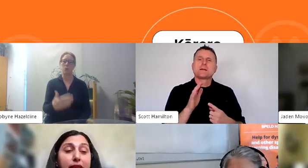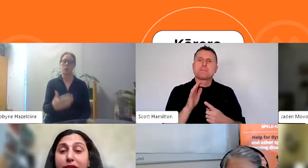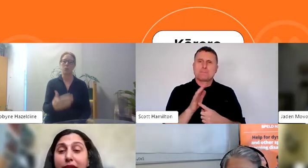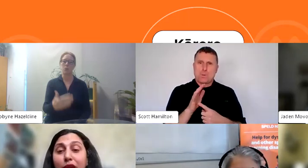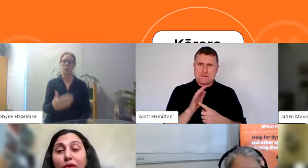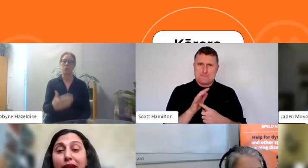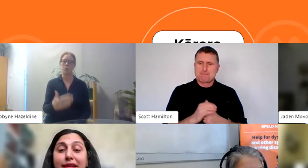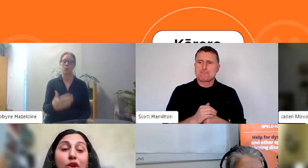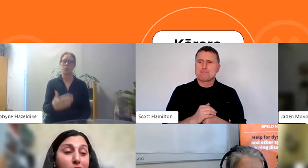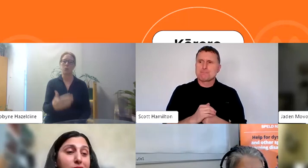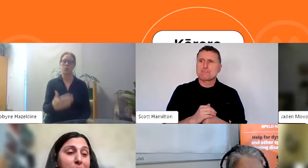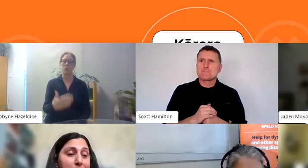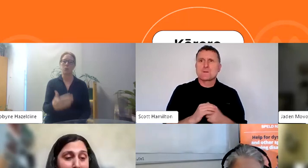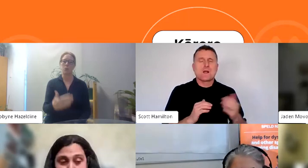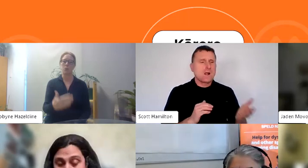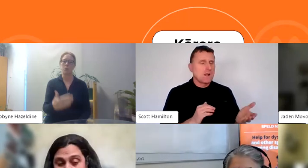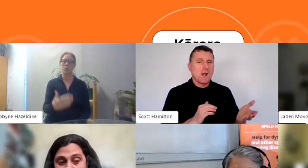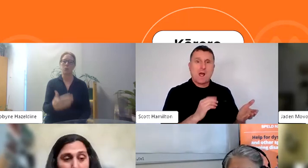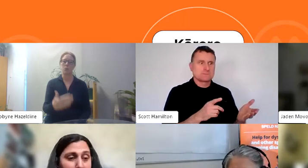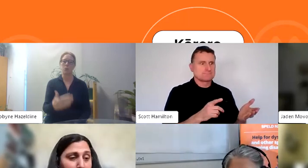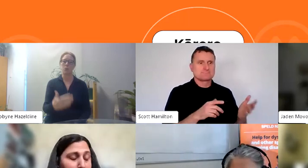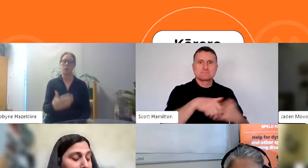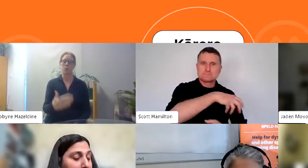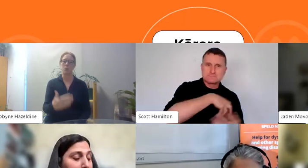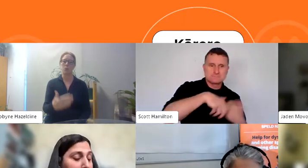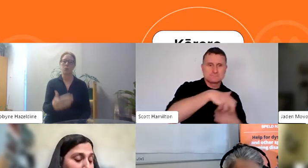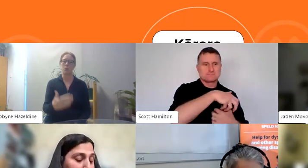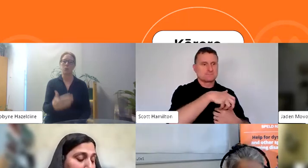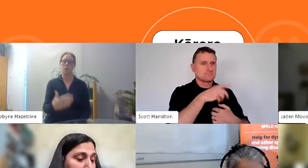enough that it has long-term impacts on our children. That's one thing.